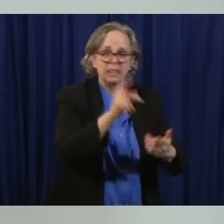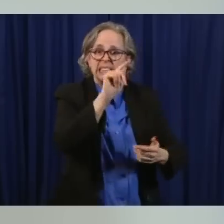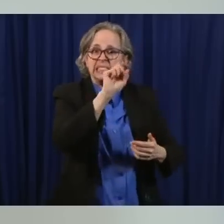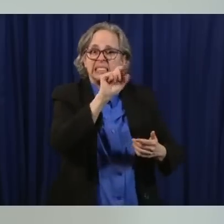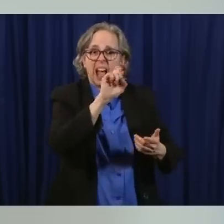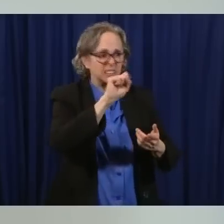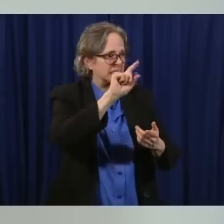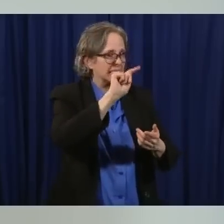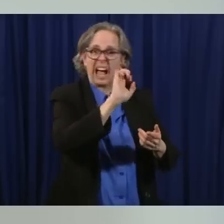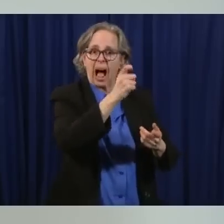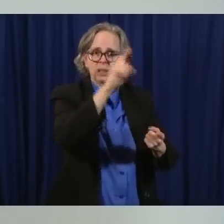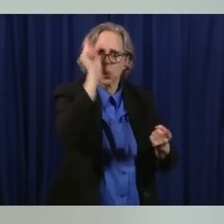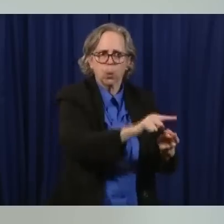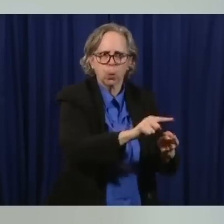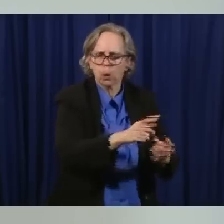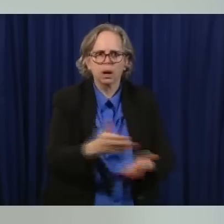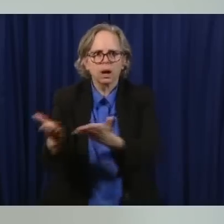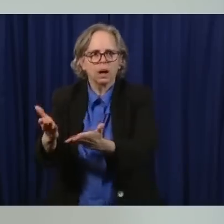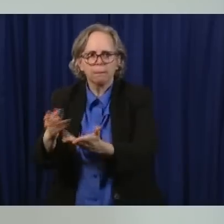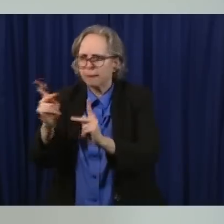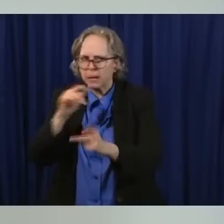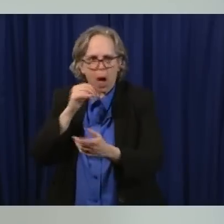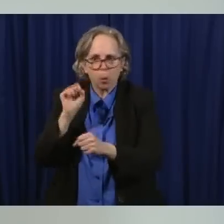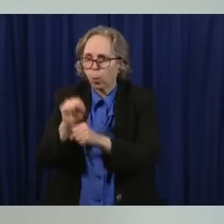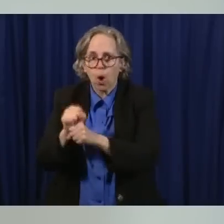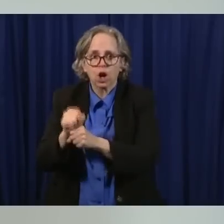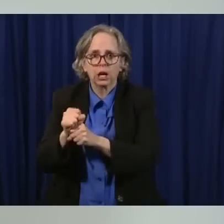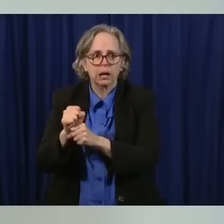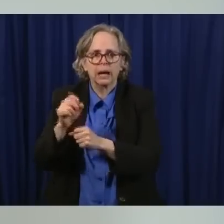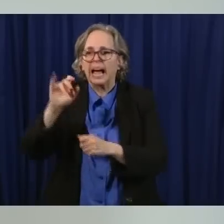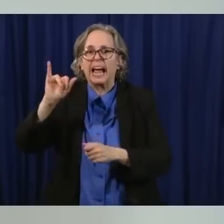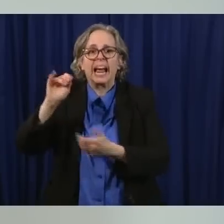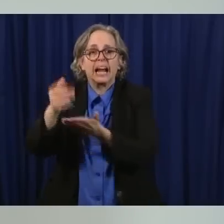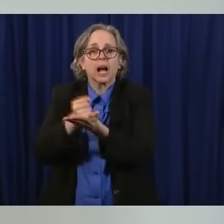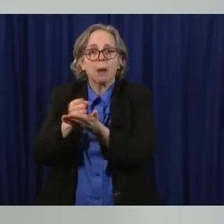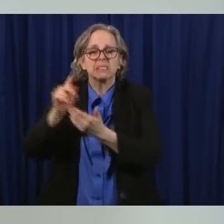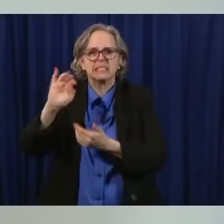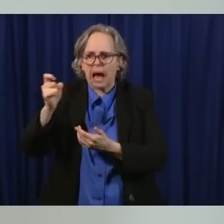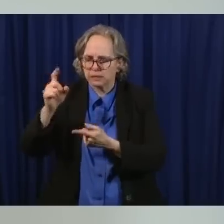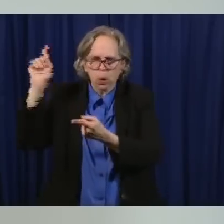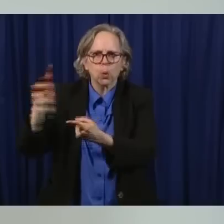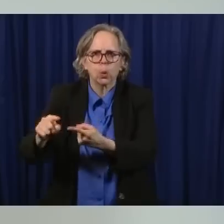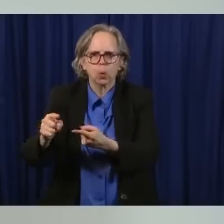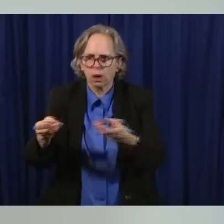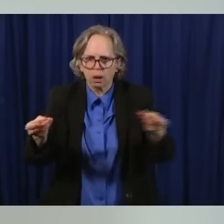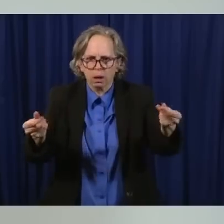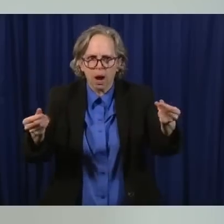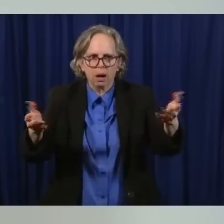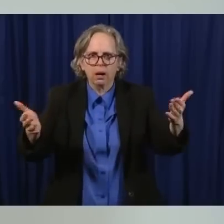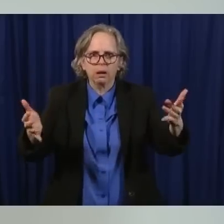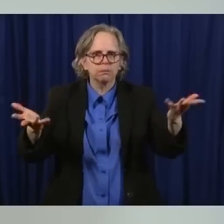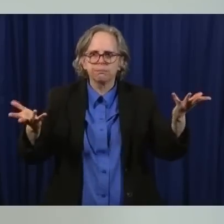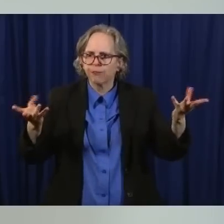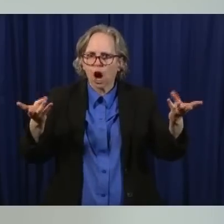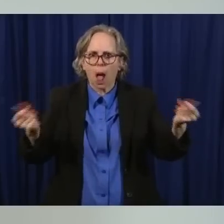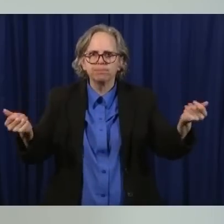KNOW THAT IF PEOPLE ARE CHOPPING, AND THEY ARE NOT BUYING THINGS IN THE ECONOMY, OUR SALES TEXTURE MEDICALLY